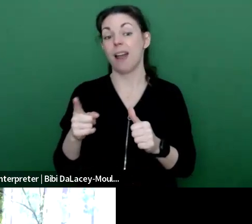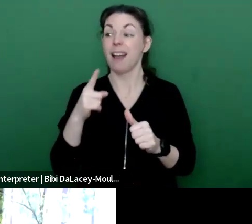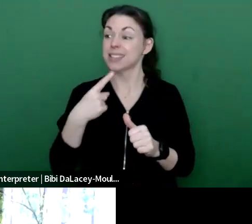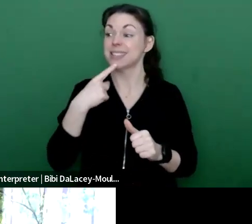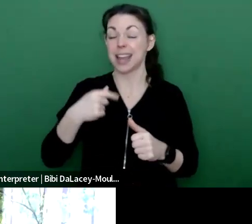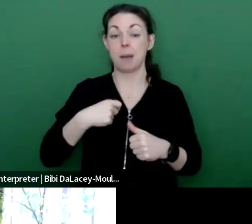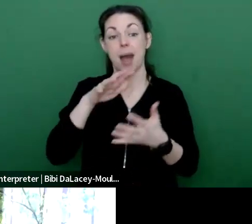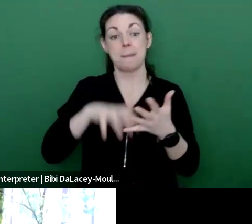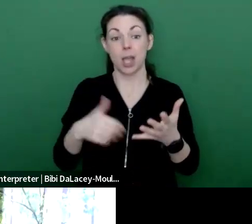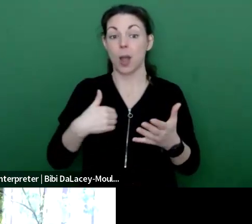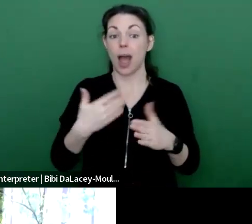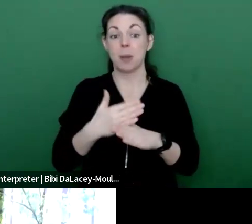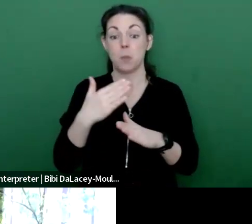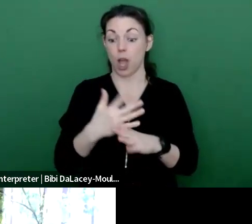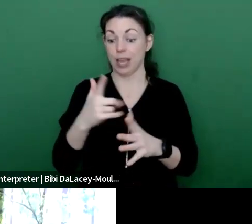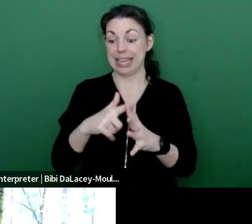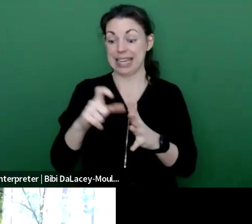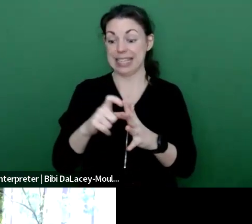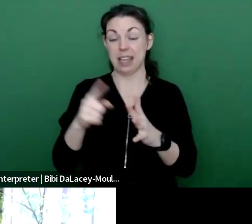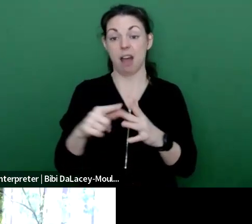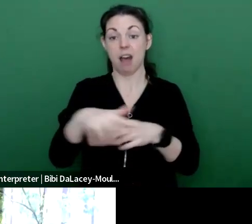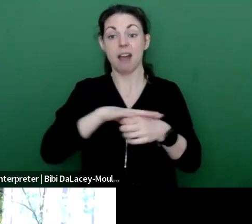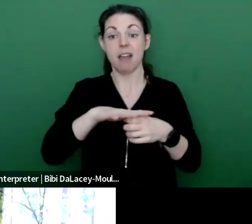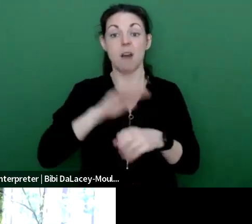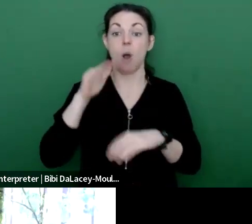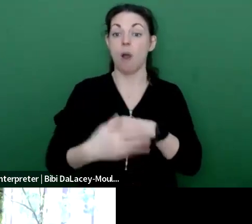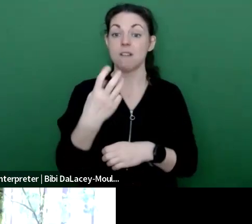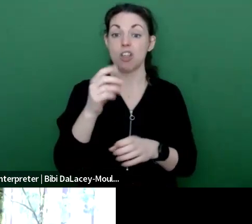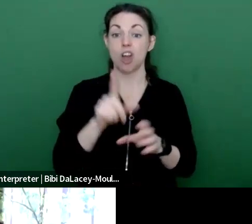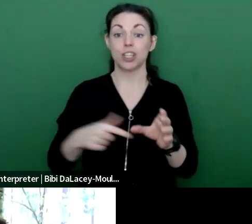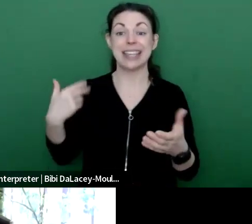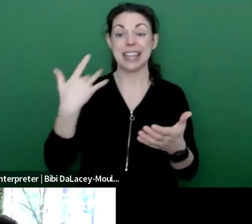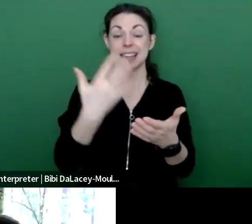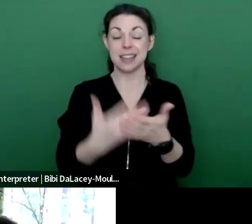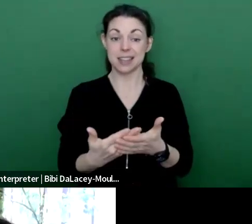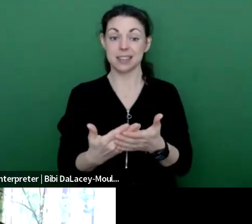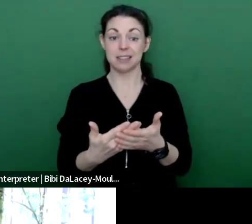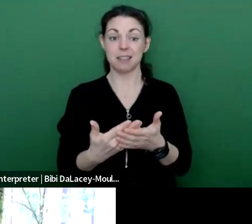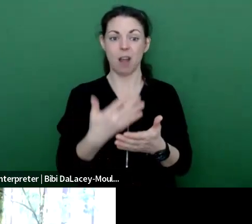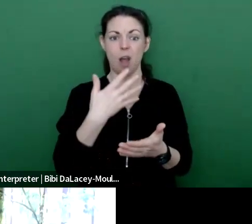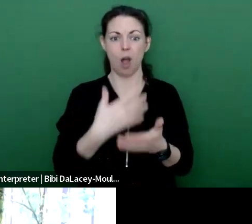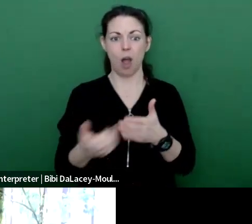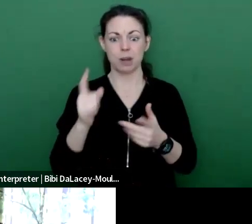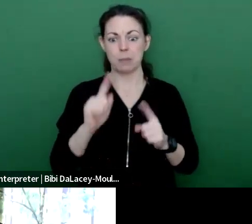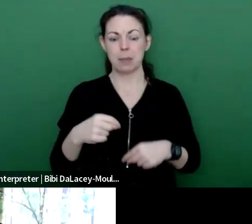I've been working in EDI for over 30 years now. And I quite often get people say, "I didn't know EDI was that old.